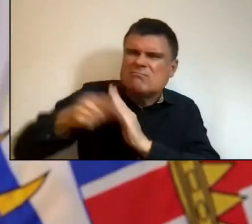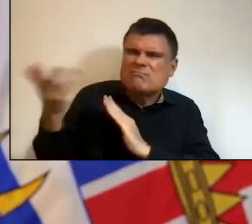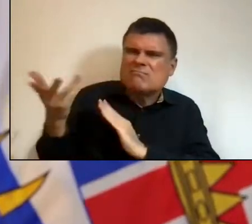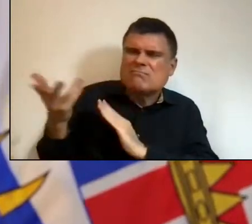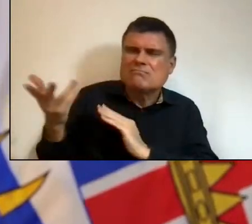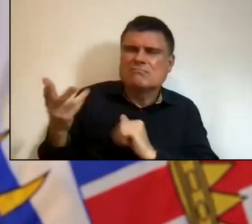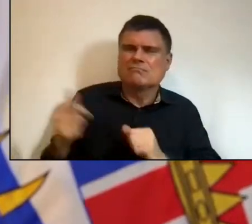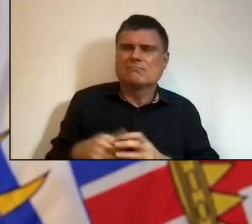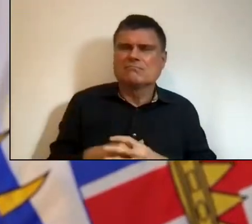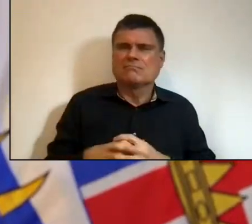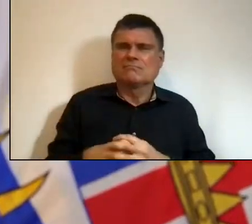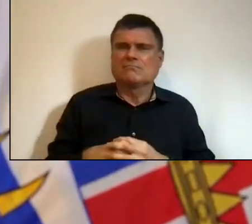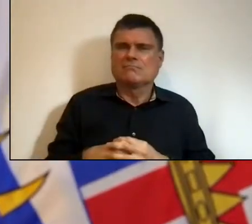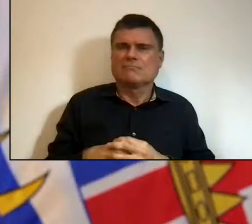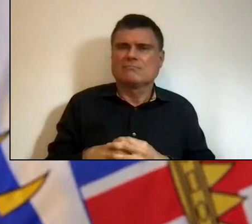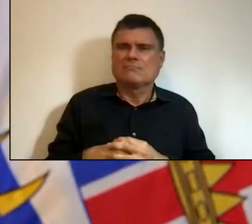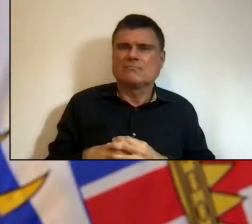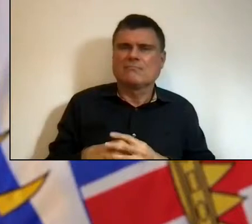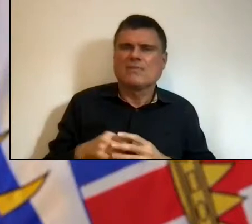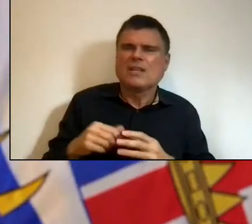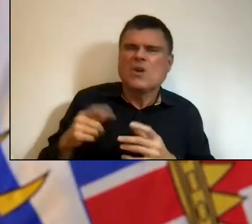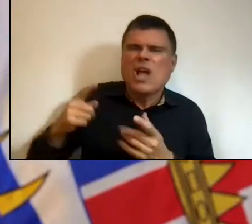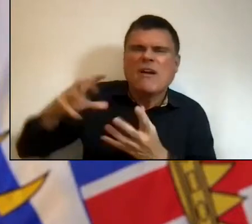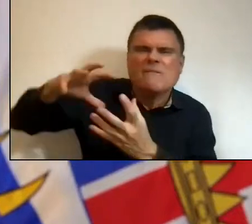variants and is there a potential way to do it more